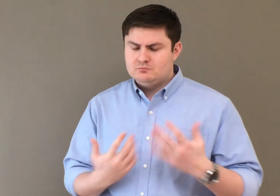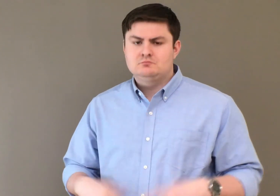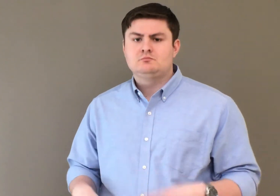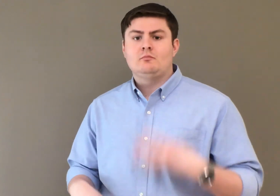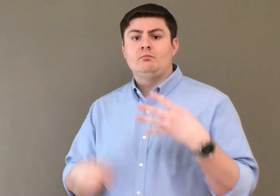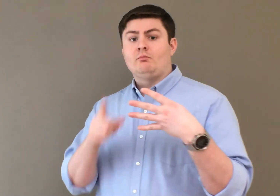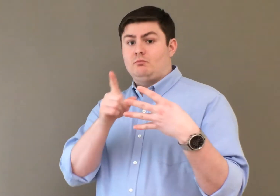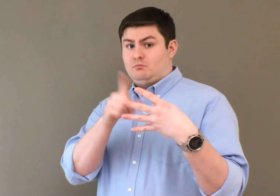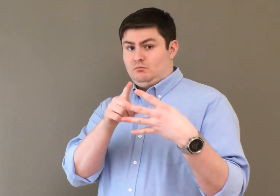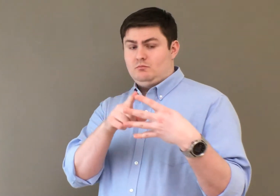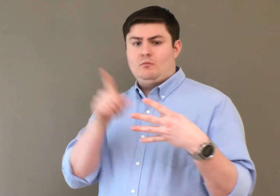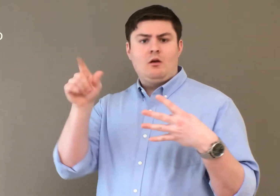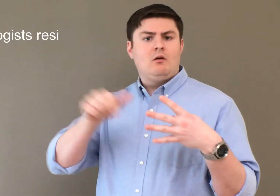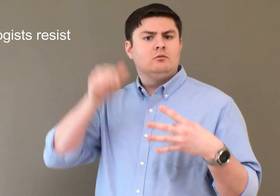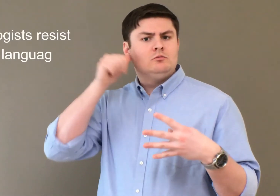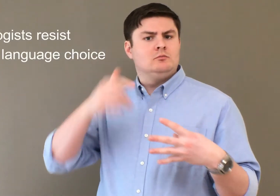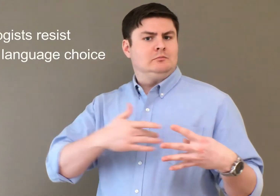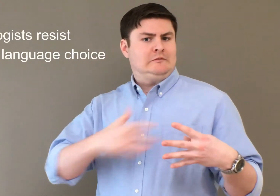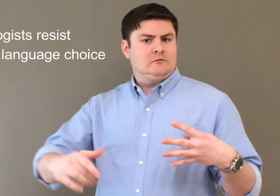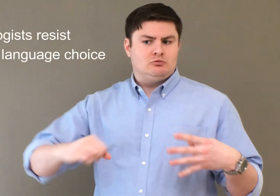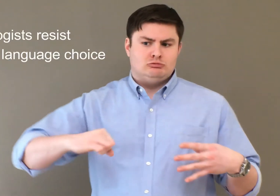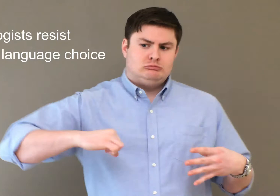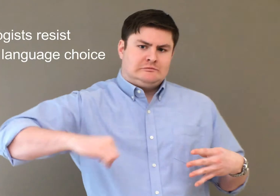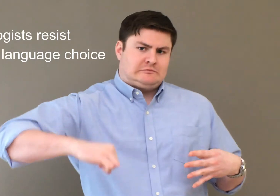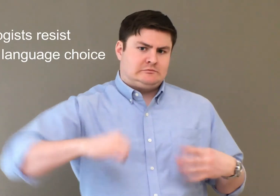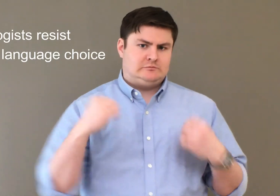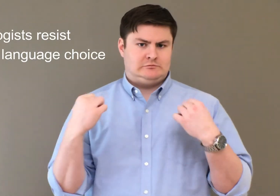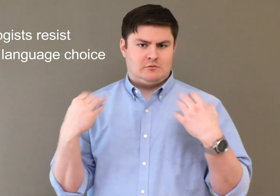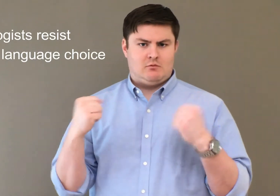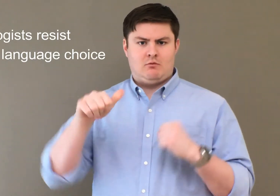current system. First audiologists tend to be resistant